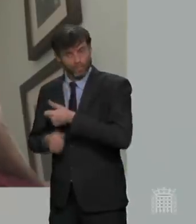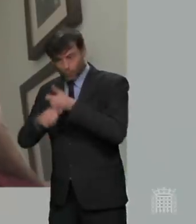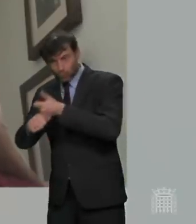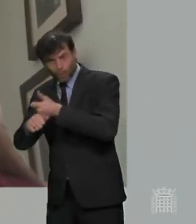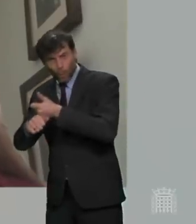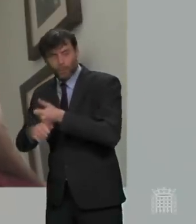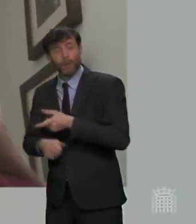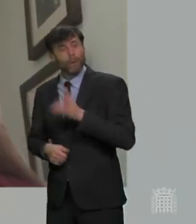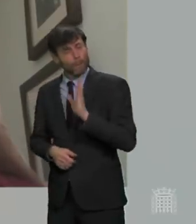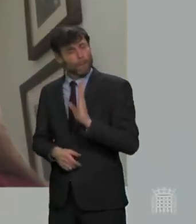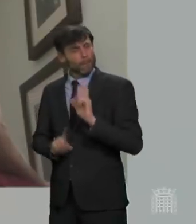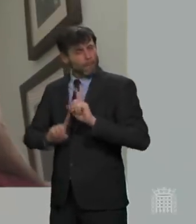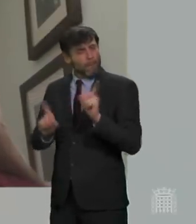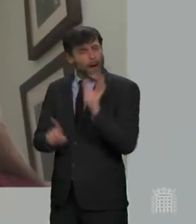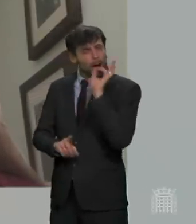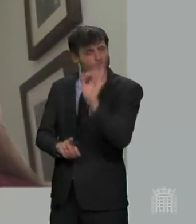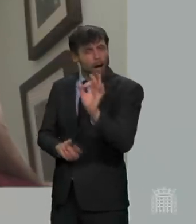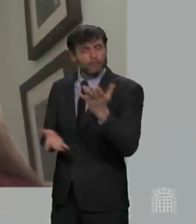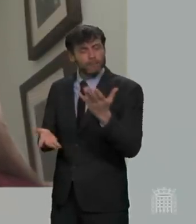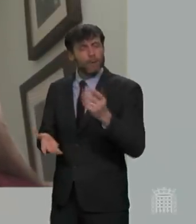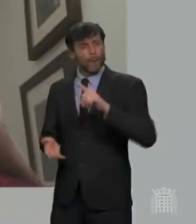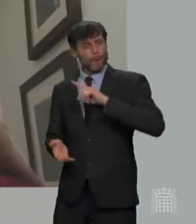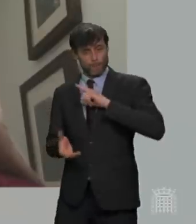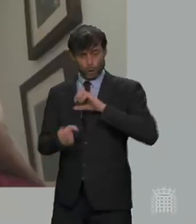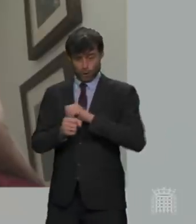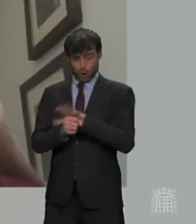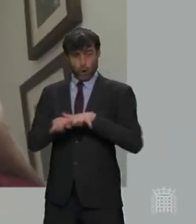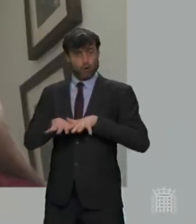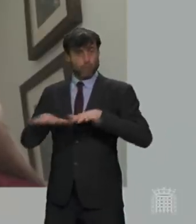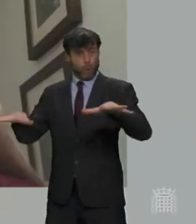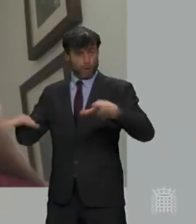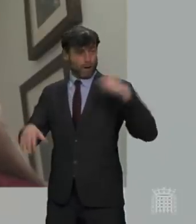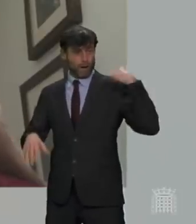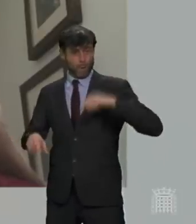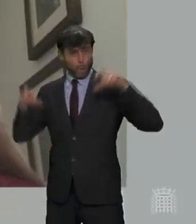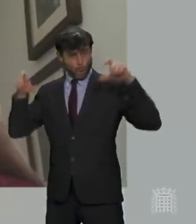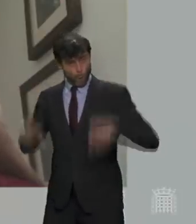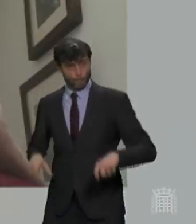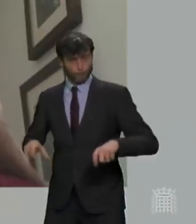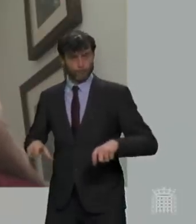sadly, the covid-19 pandemic is likely to have had a negative impact on people’s mental health,